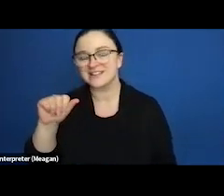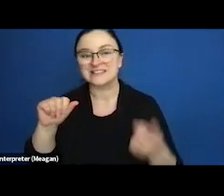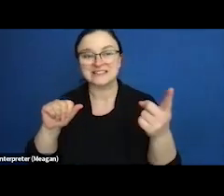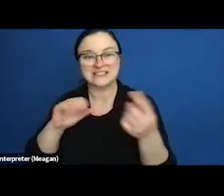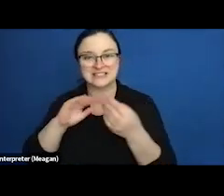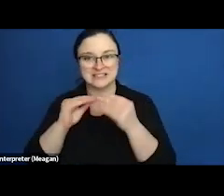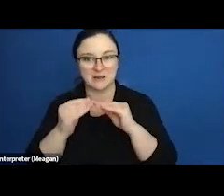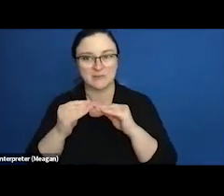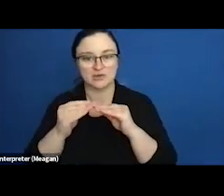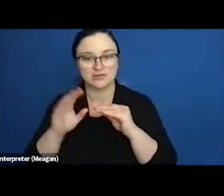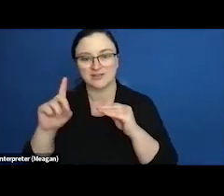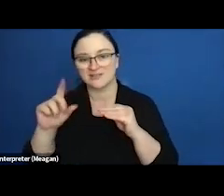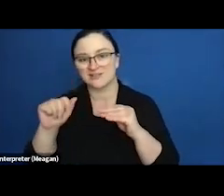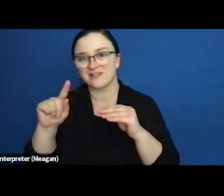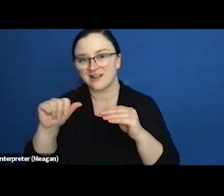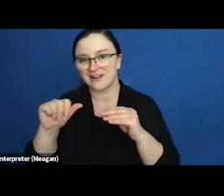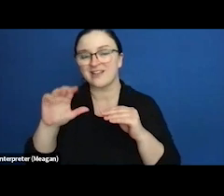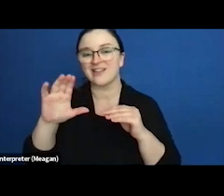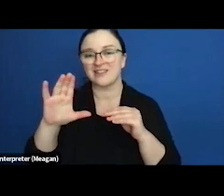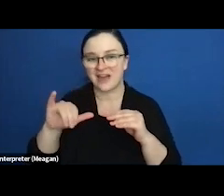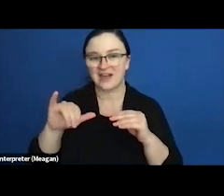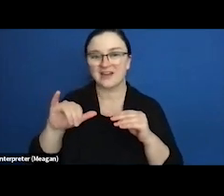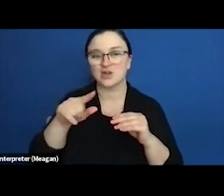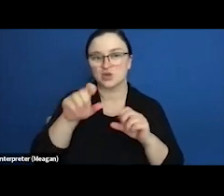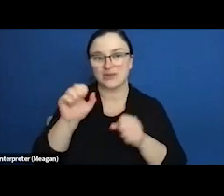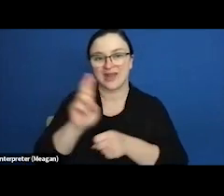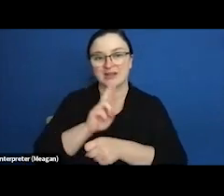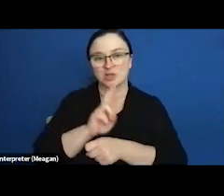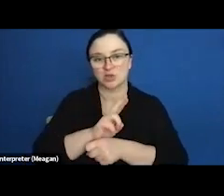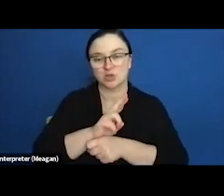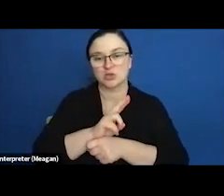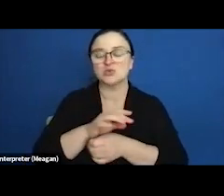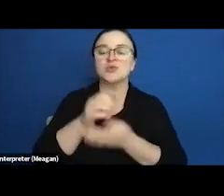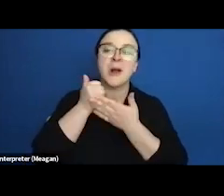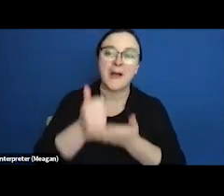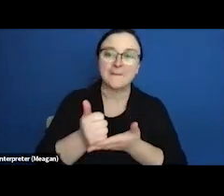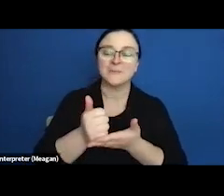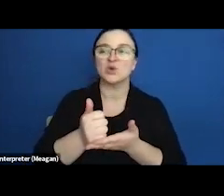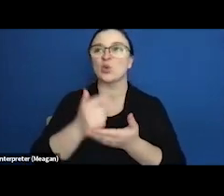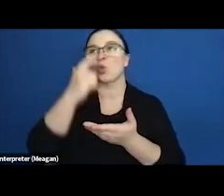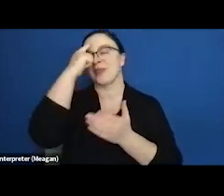that you all can use to actually help you think about what needs...